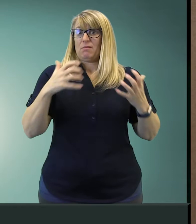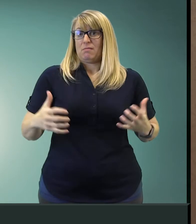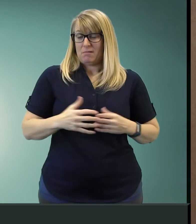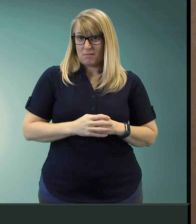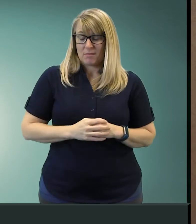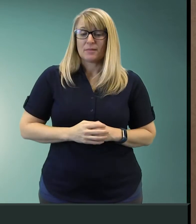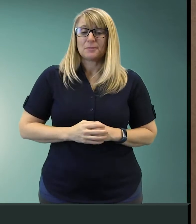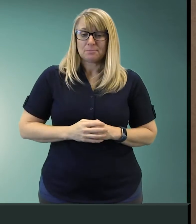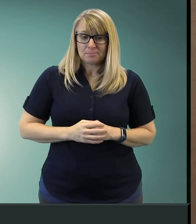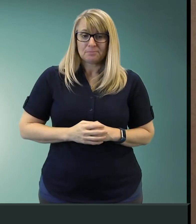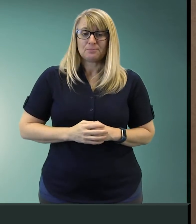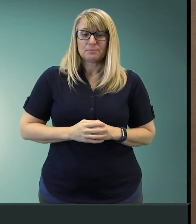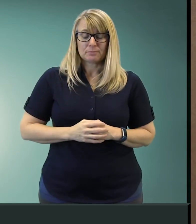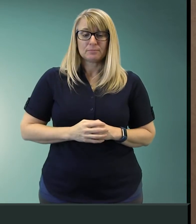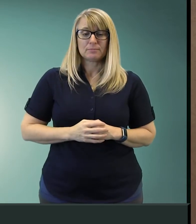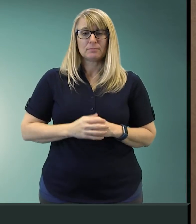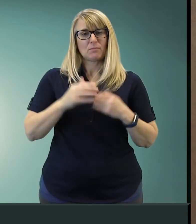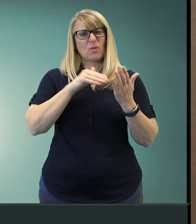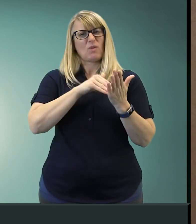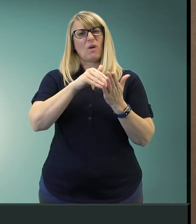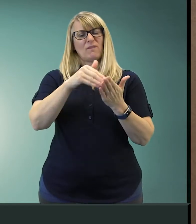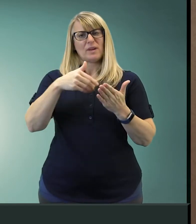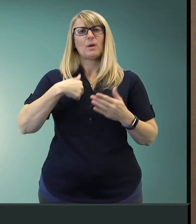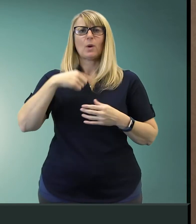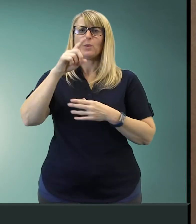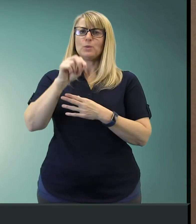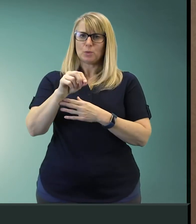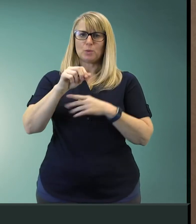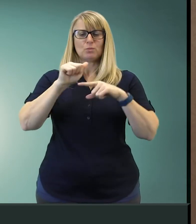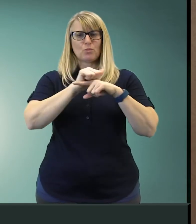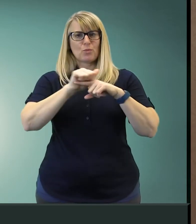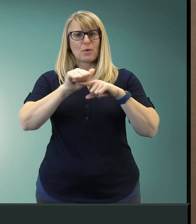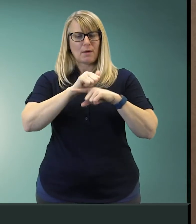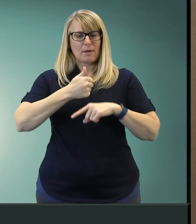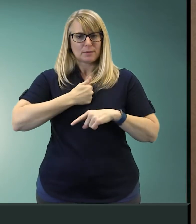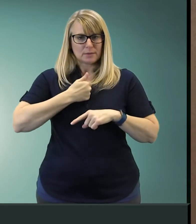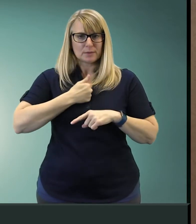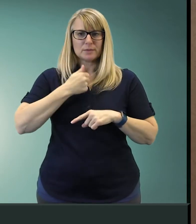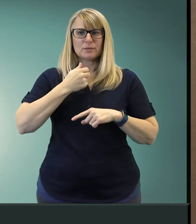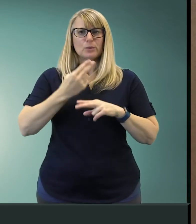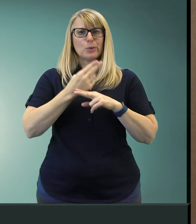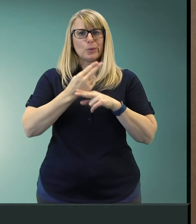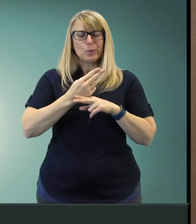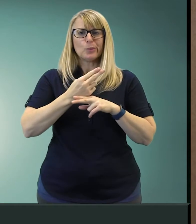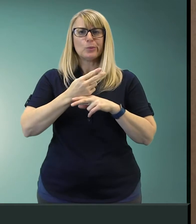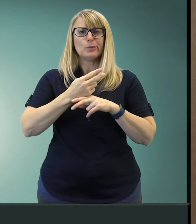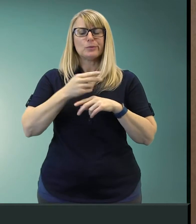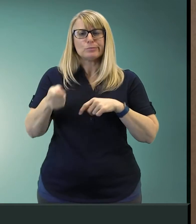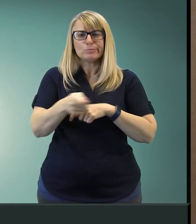which is really helpful to me. But oftentimes I do practice on mobility lessons.